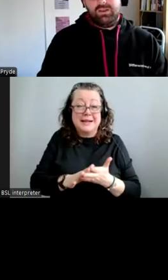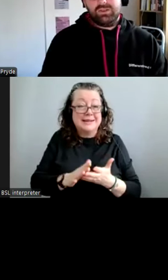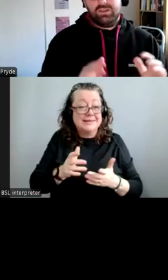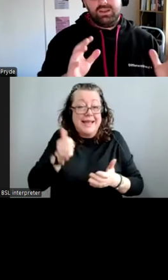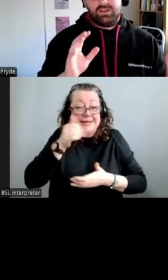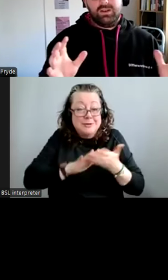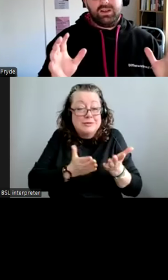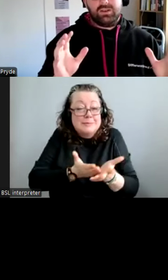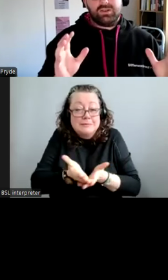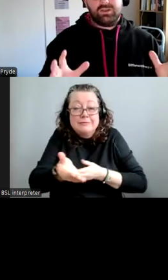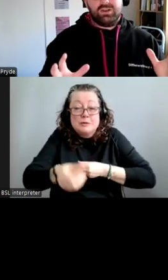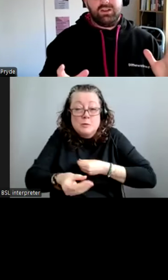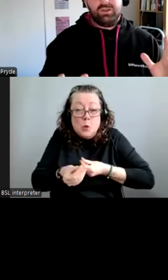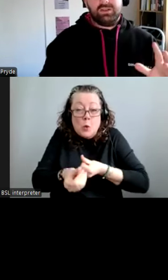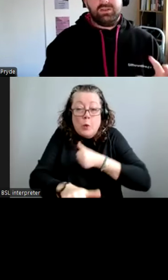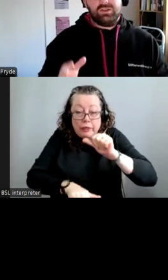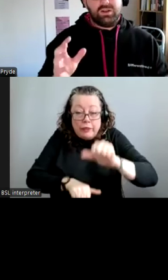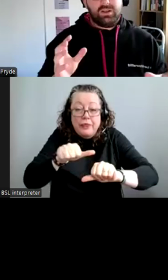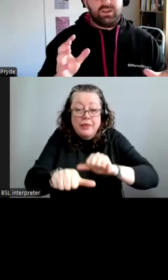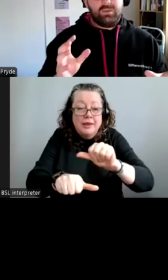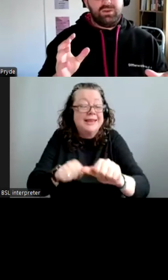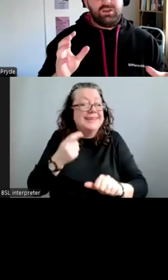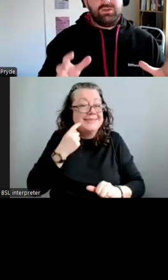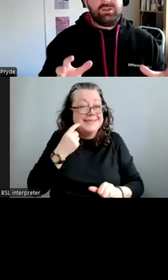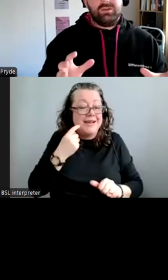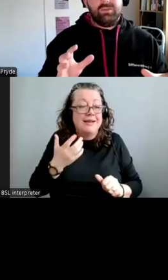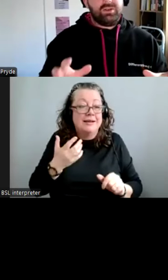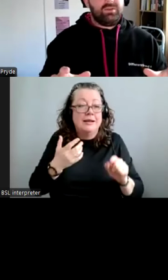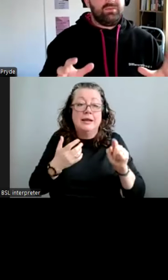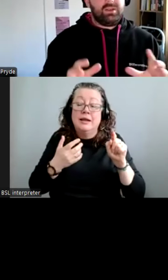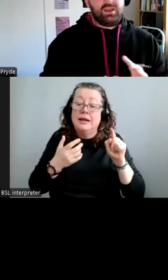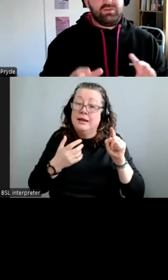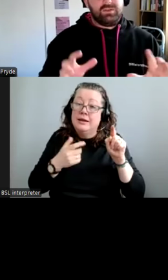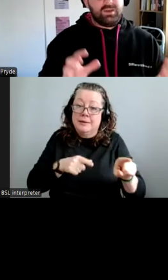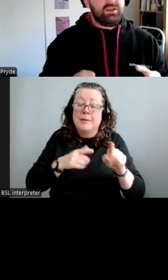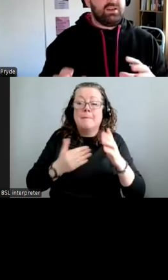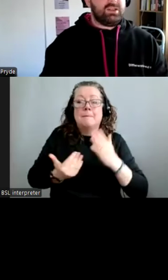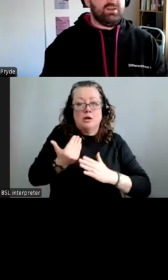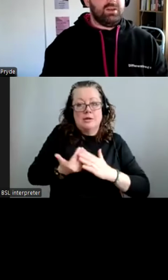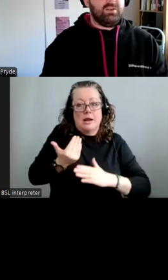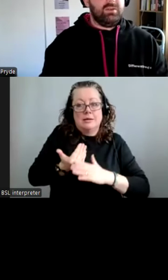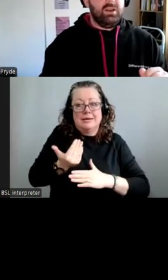By using these clear structure elements and ensuring that we use modern semantic HTML,